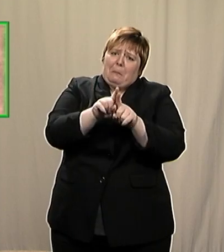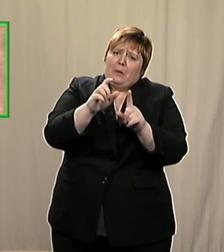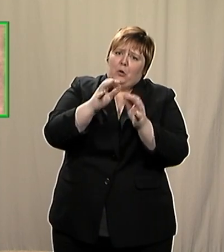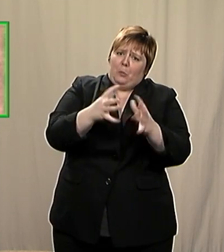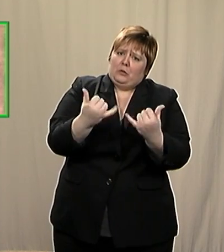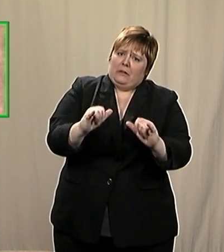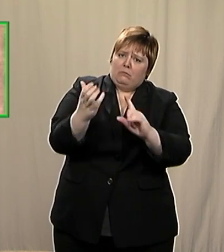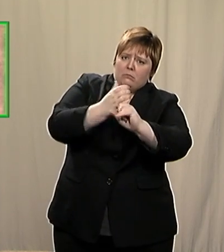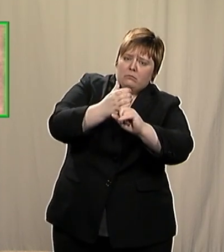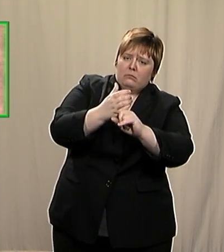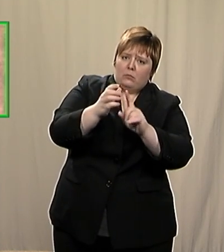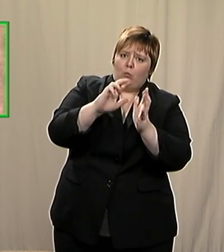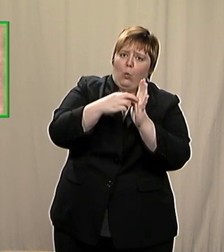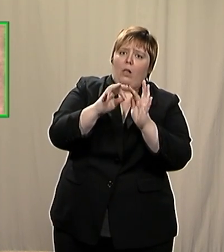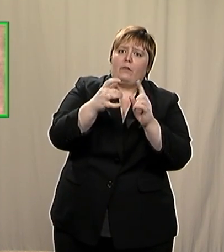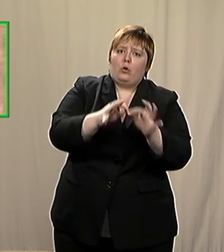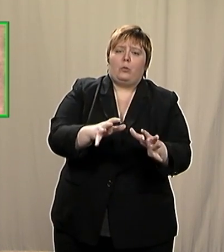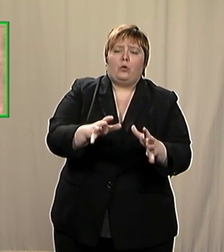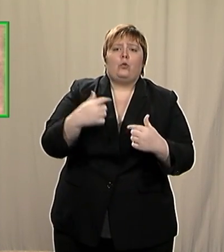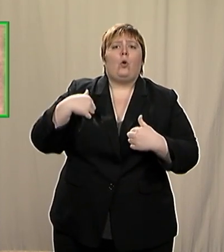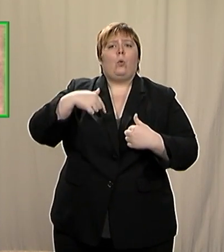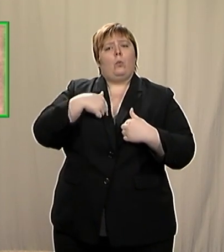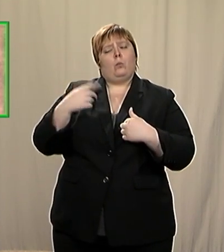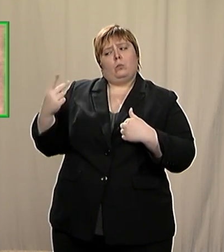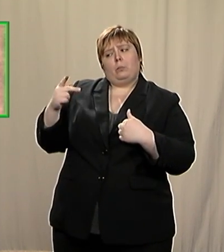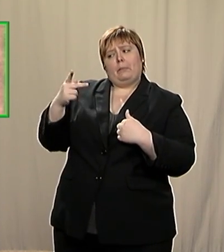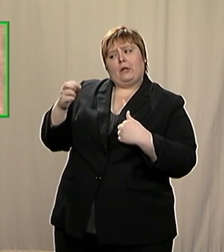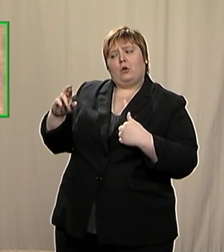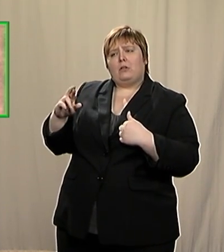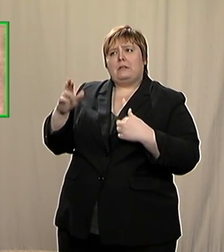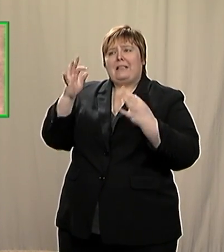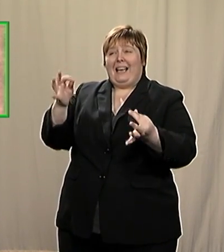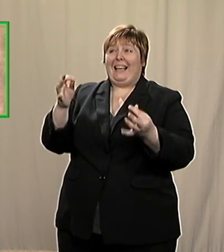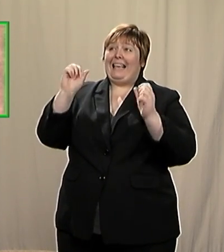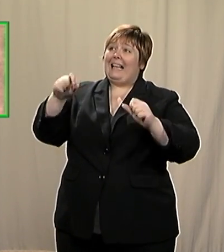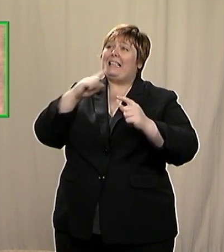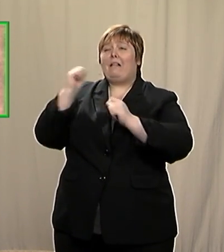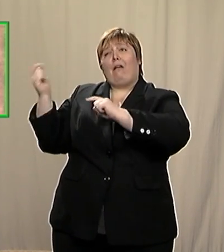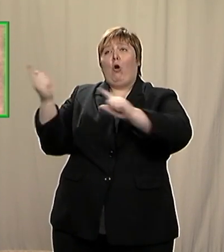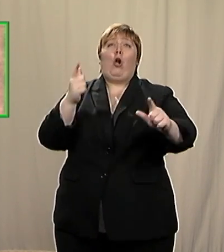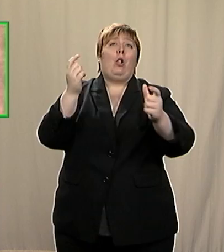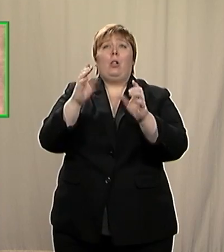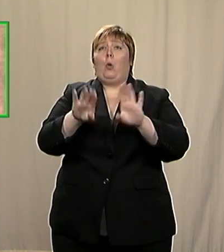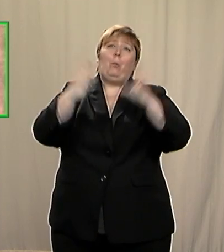we don't want it to be a free for all. We still there needs to be constraints upon what interpreters do,